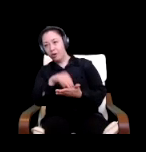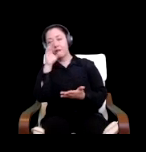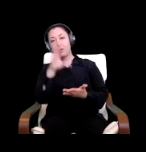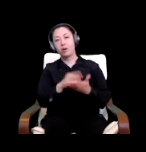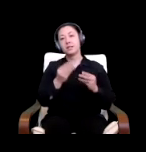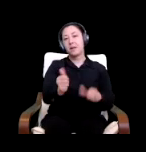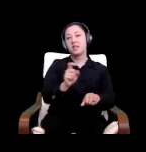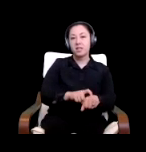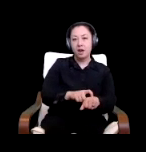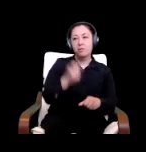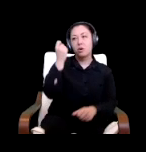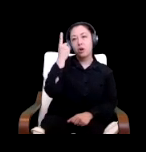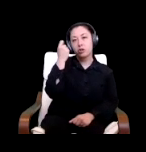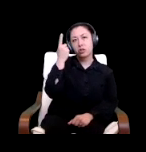of CHARGE.